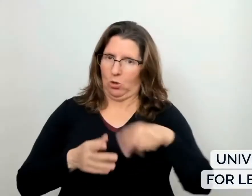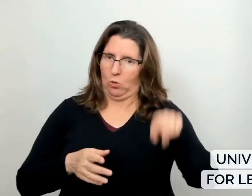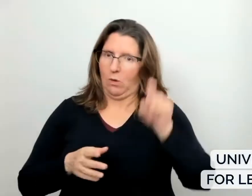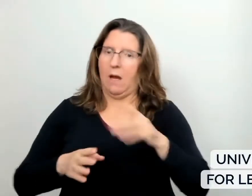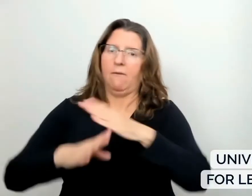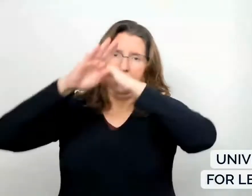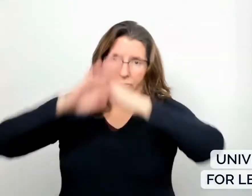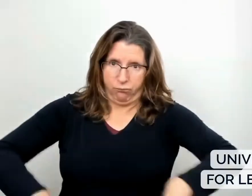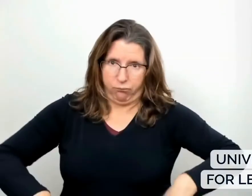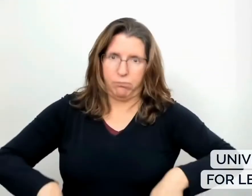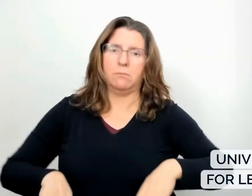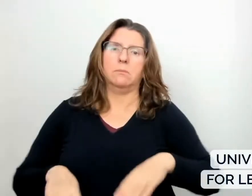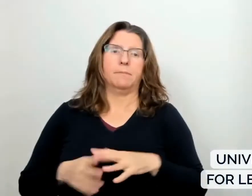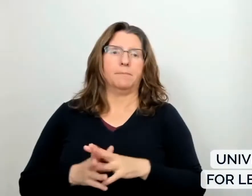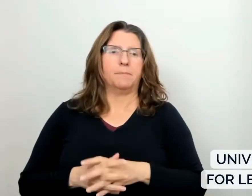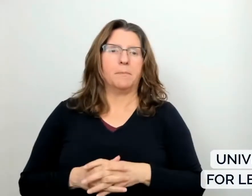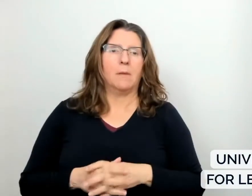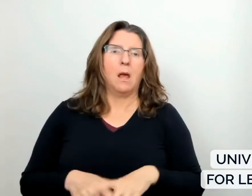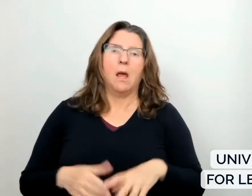How will you adjust?